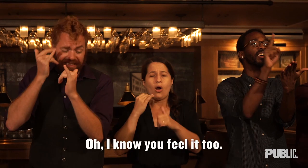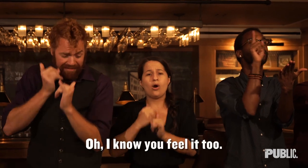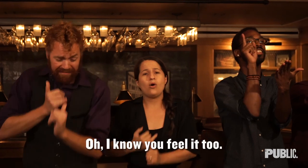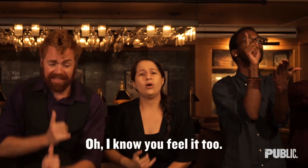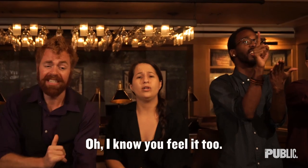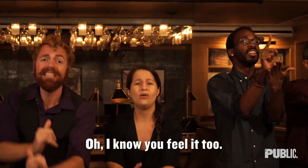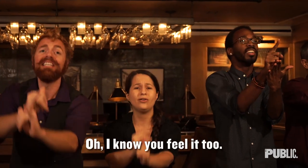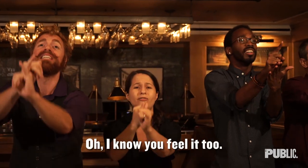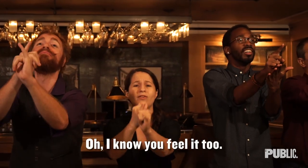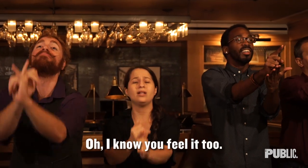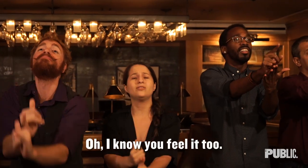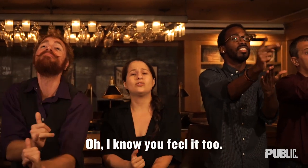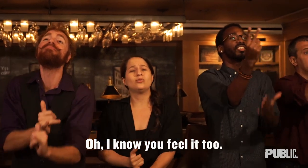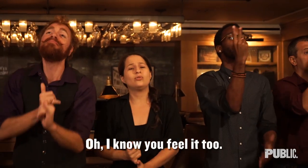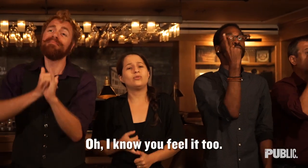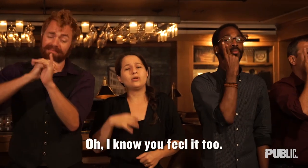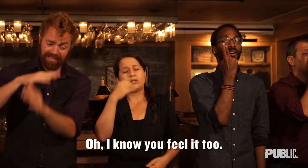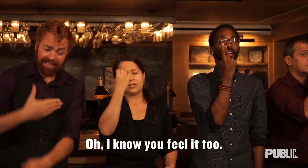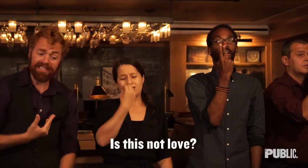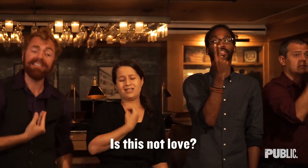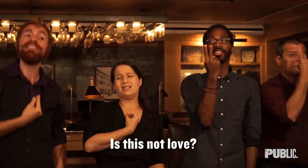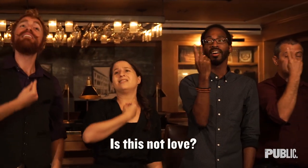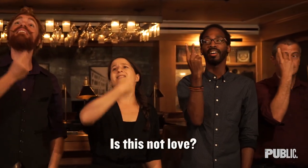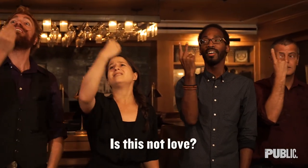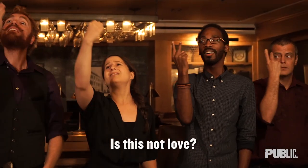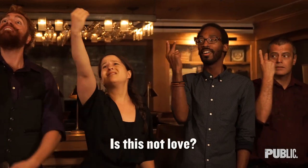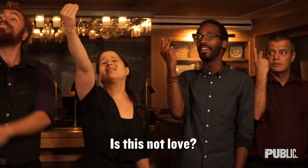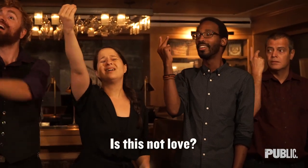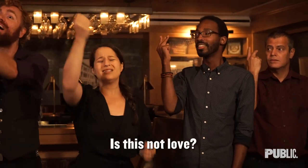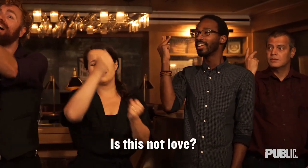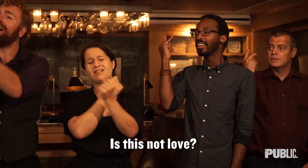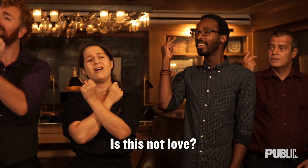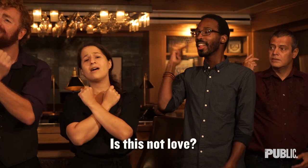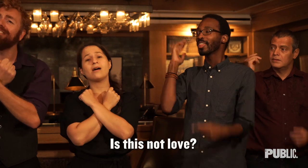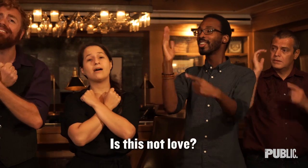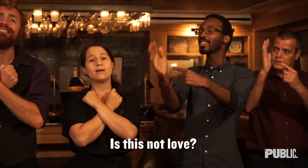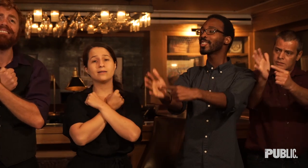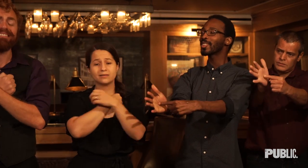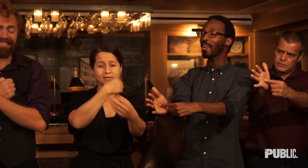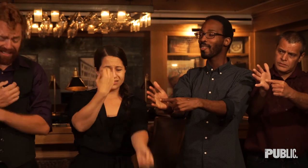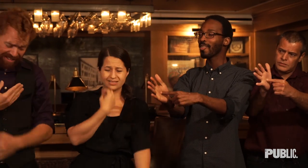Oh, I know you feel it too. Is this not love?